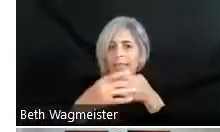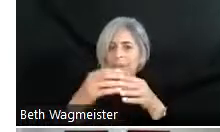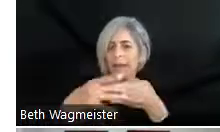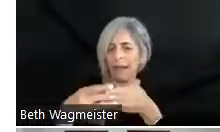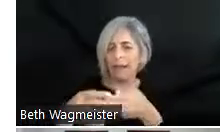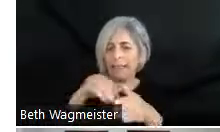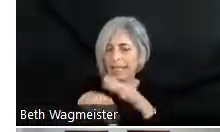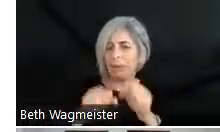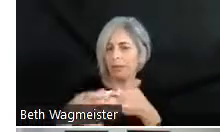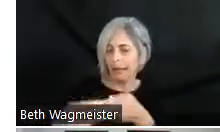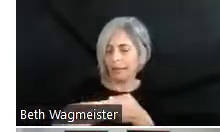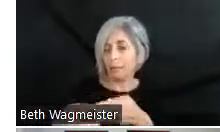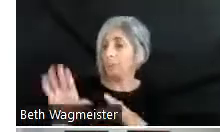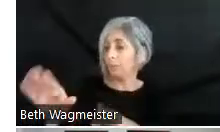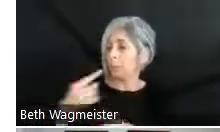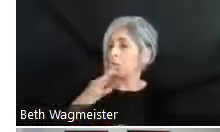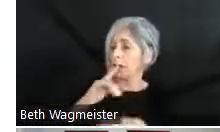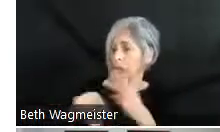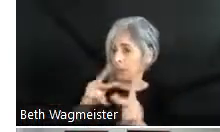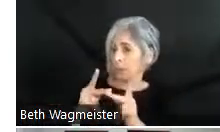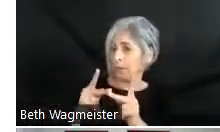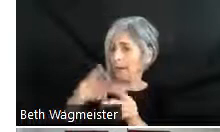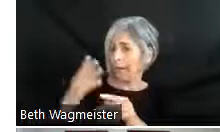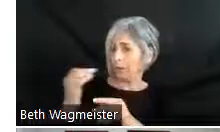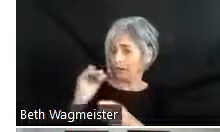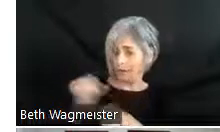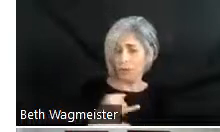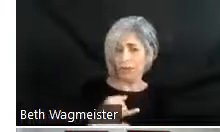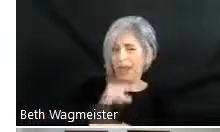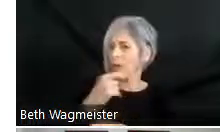In fact when I speak to people outside of our industry, I don't even say WCAG anymore.